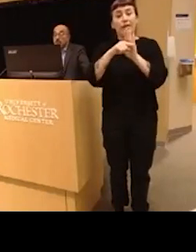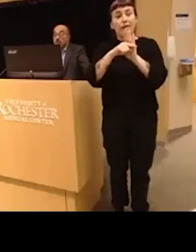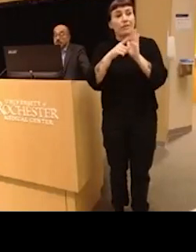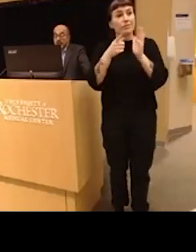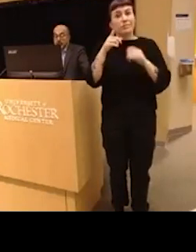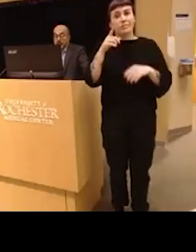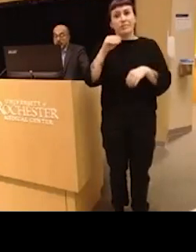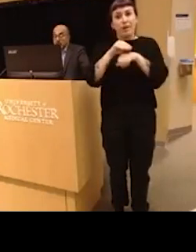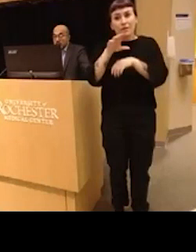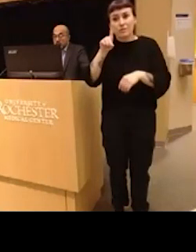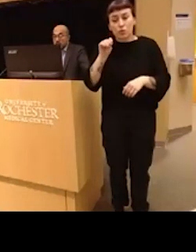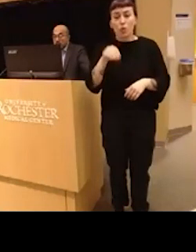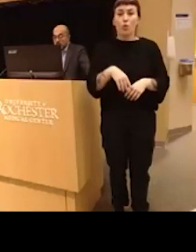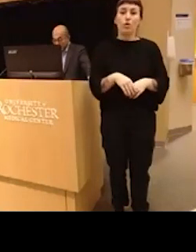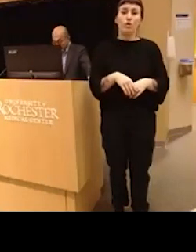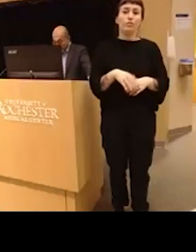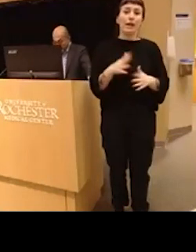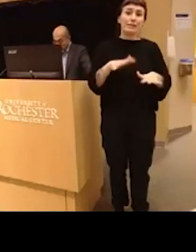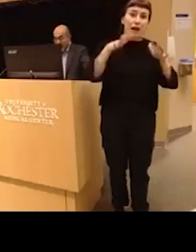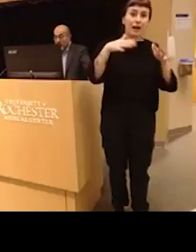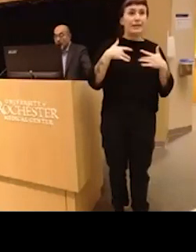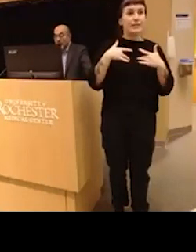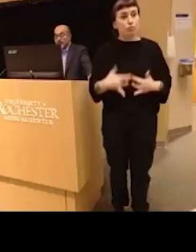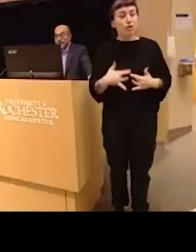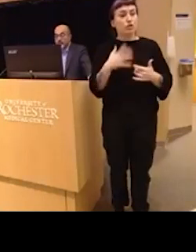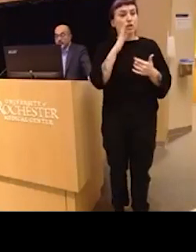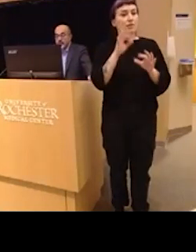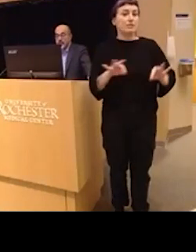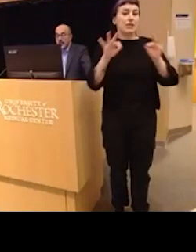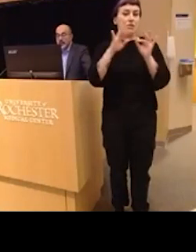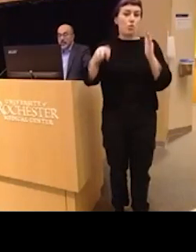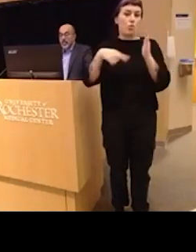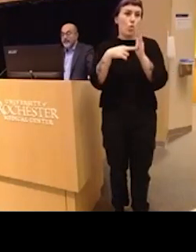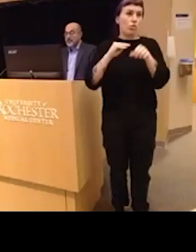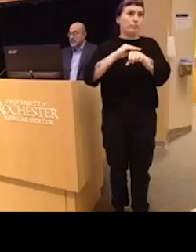general anxiety and major depression that also have a significant kind of role and this is a